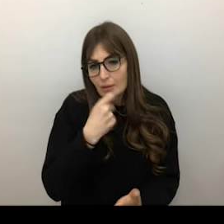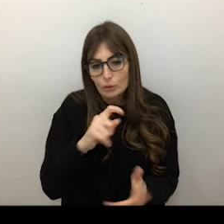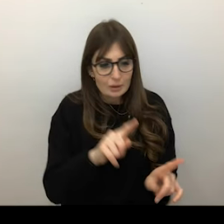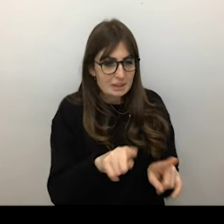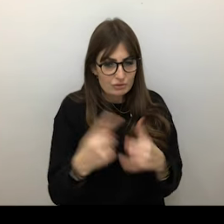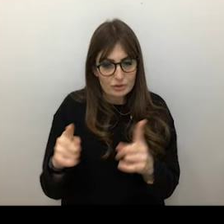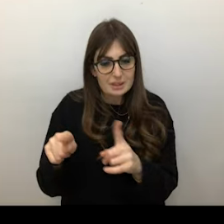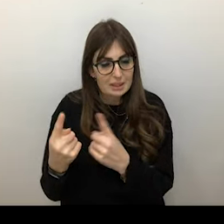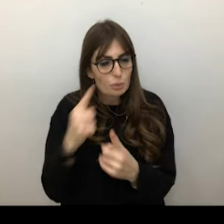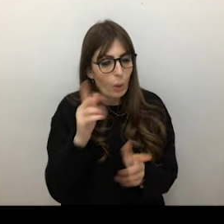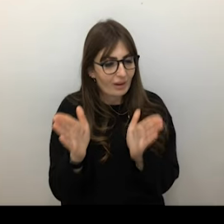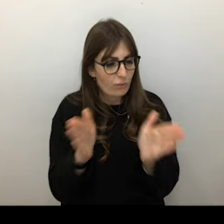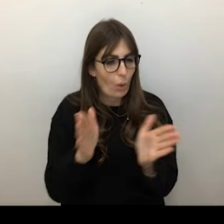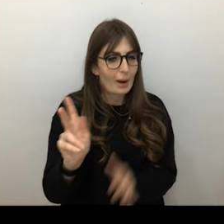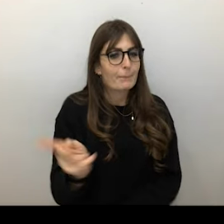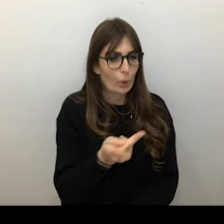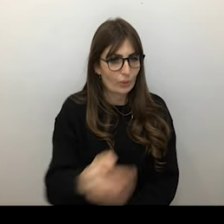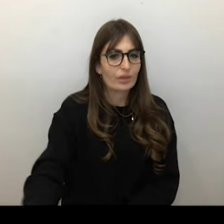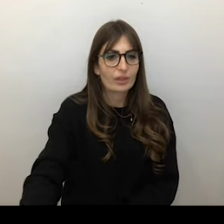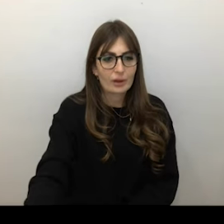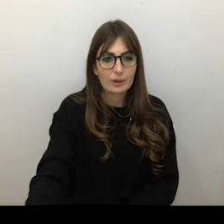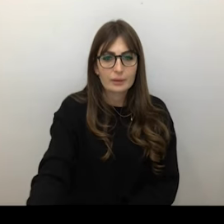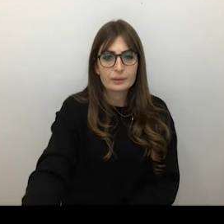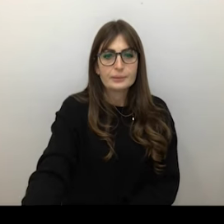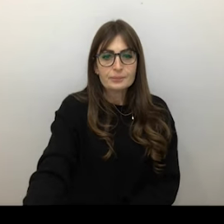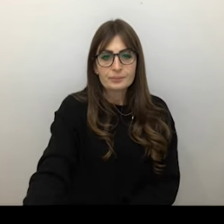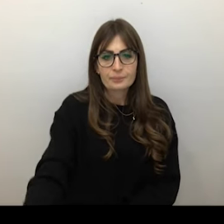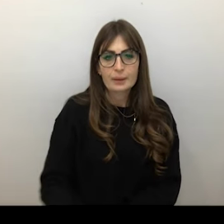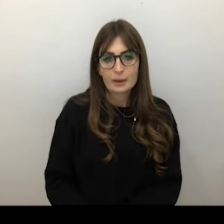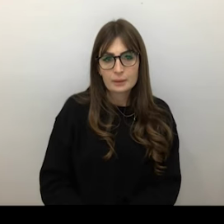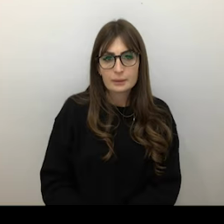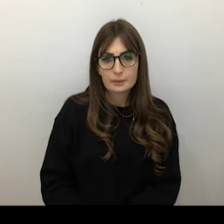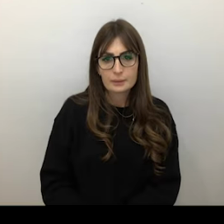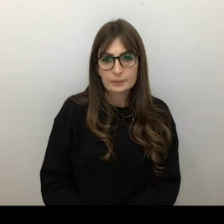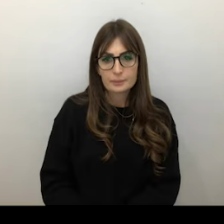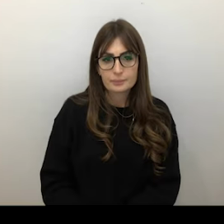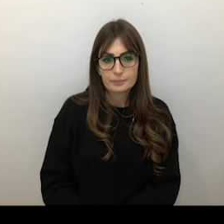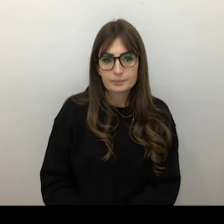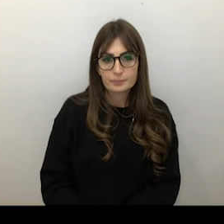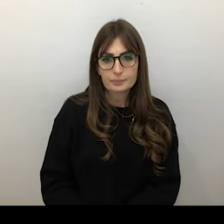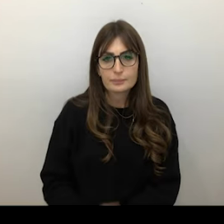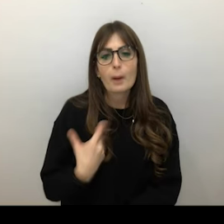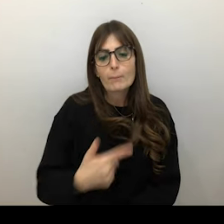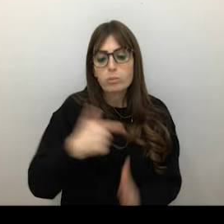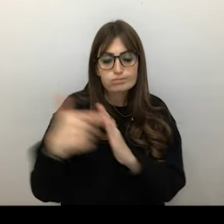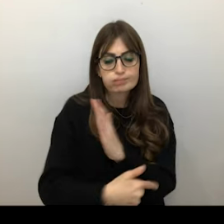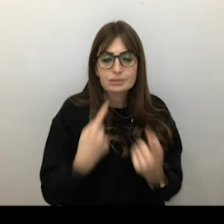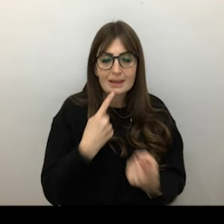in what we're looking for between the development and the delivery streams. And we've got that in detail in the guidelines, but we've